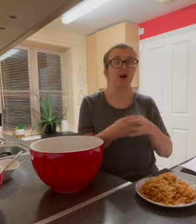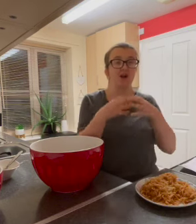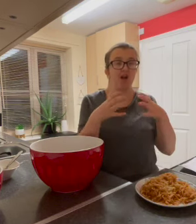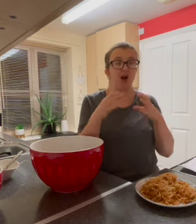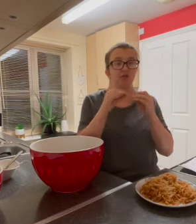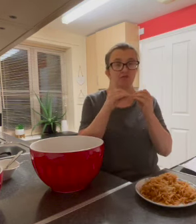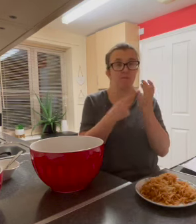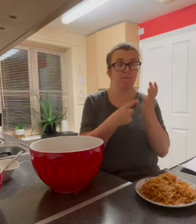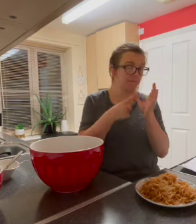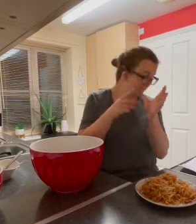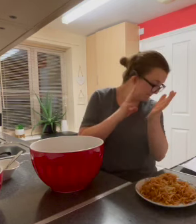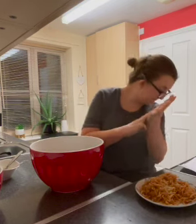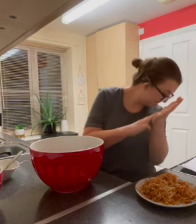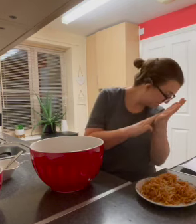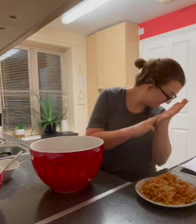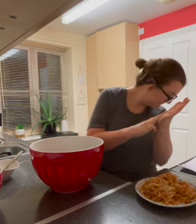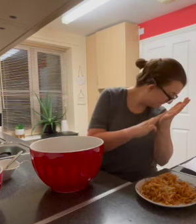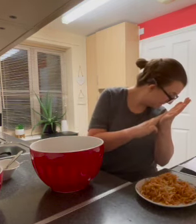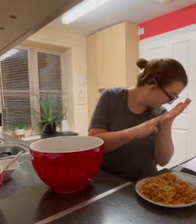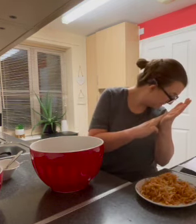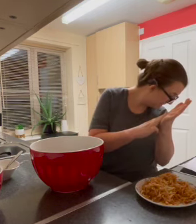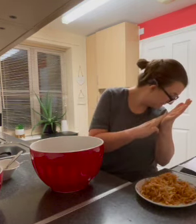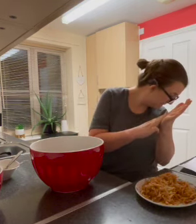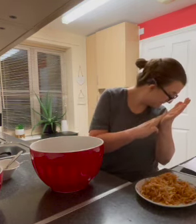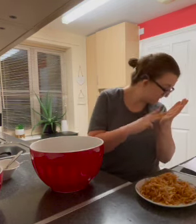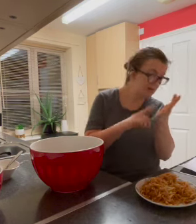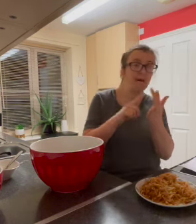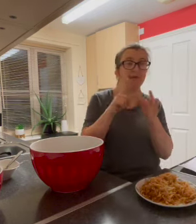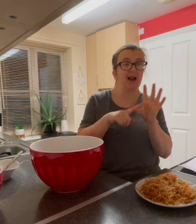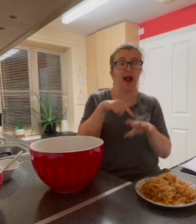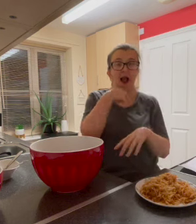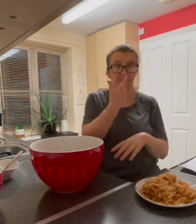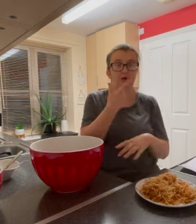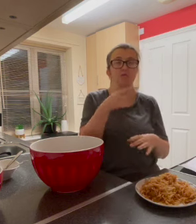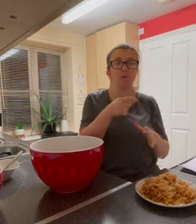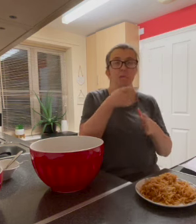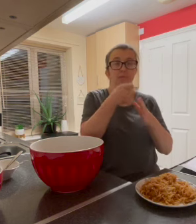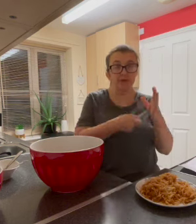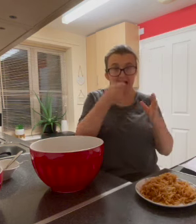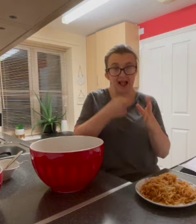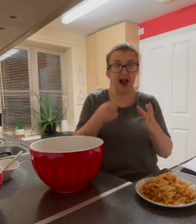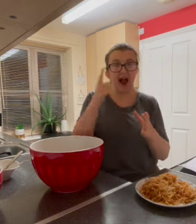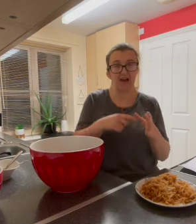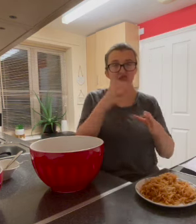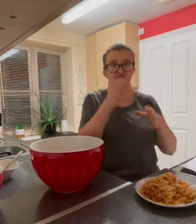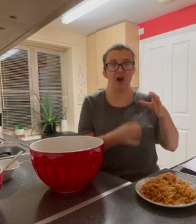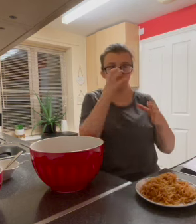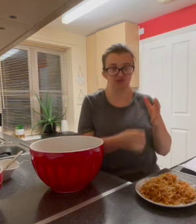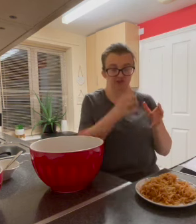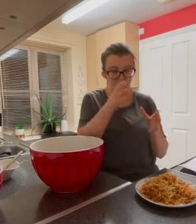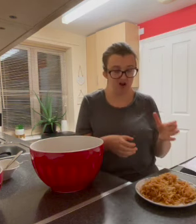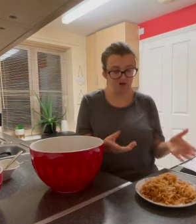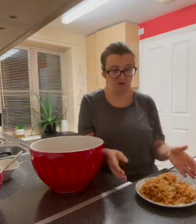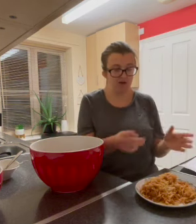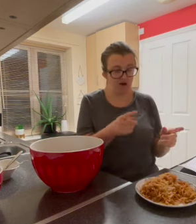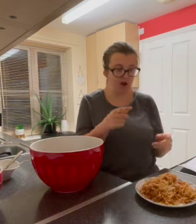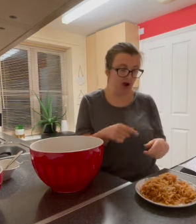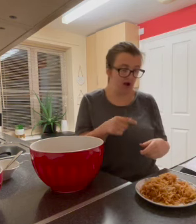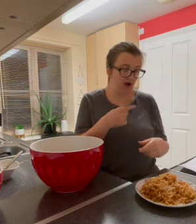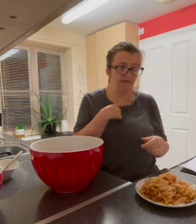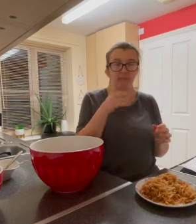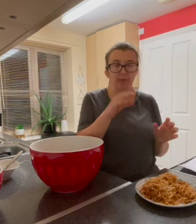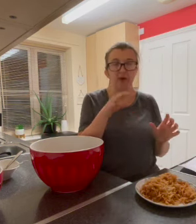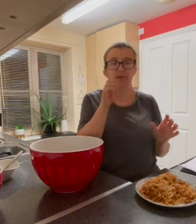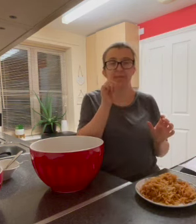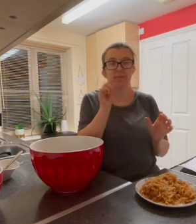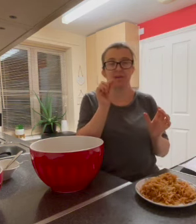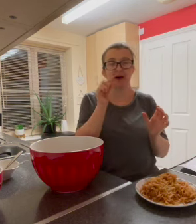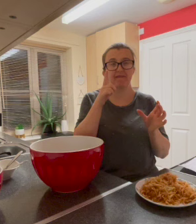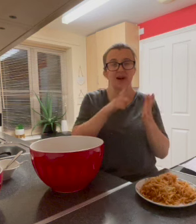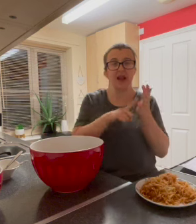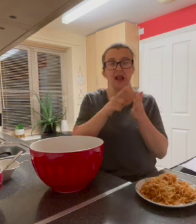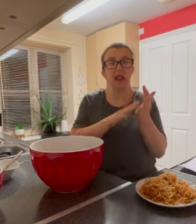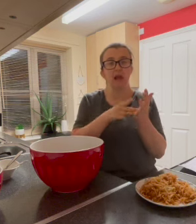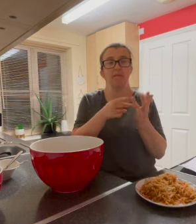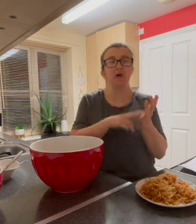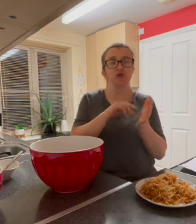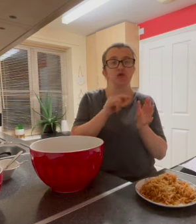One large Bramley Apple, peeled and grated, I have added a bit of Lemon